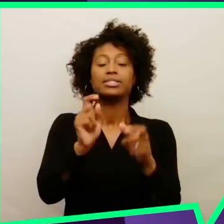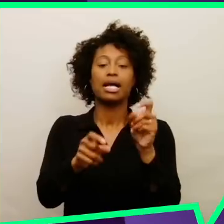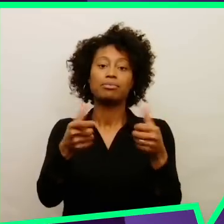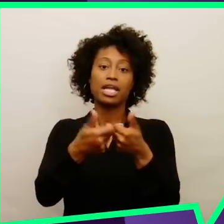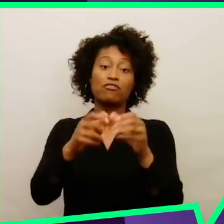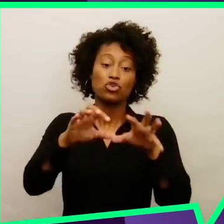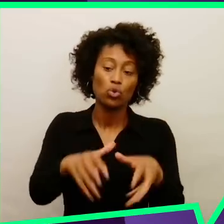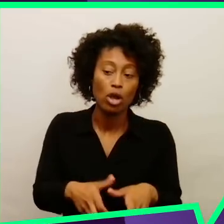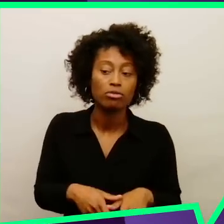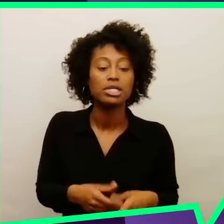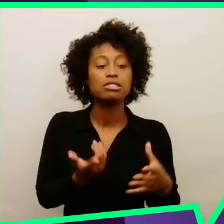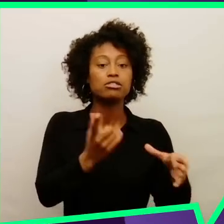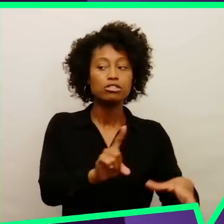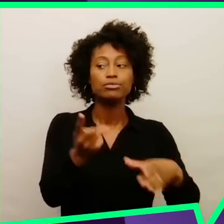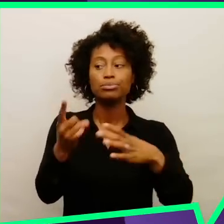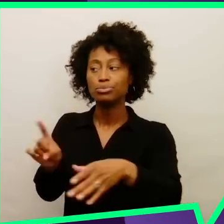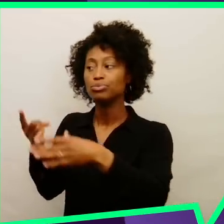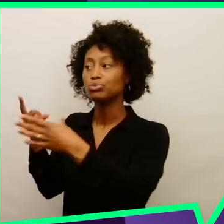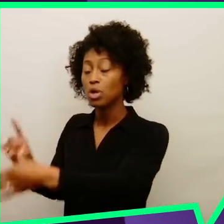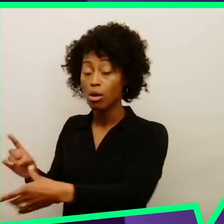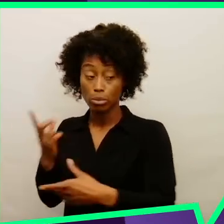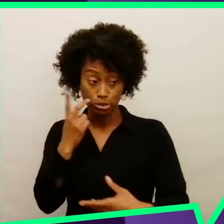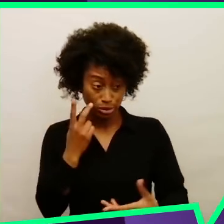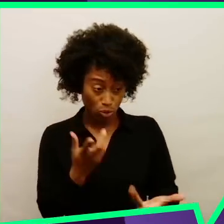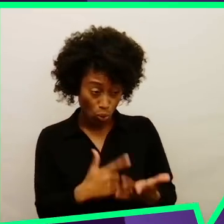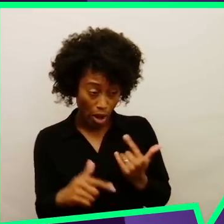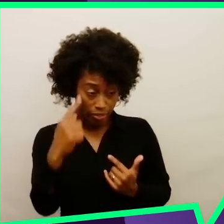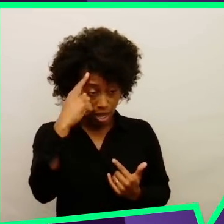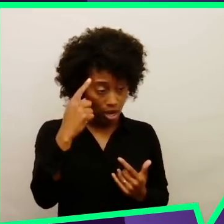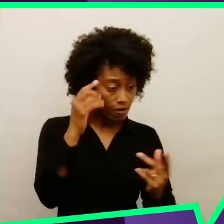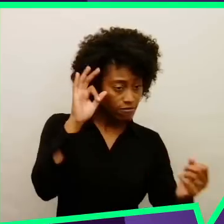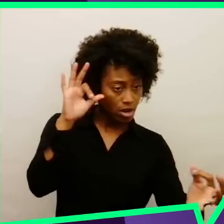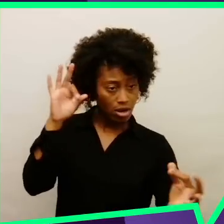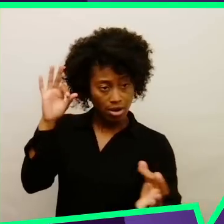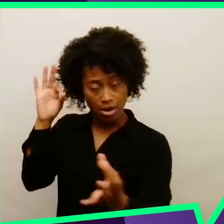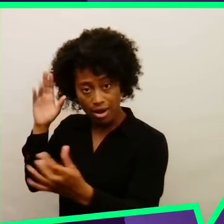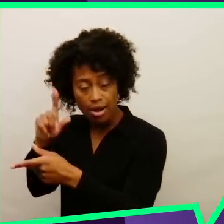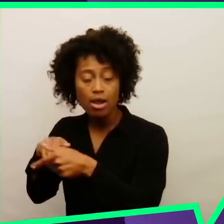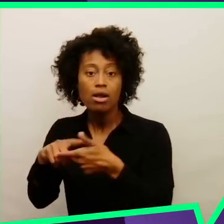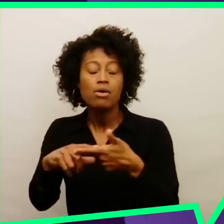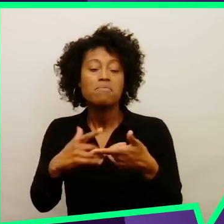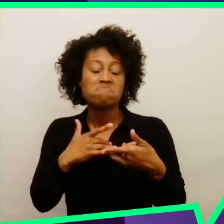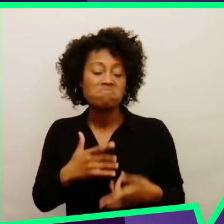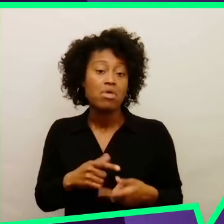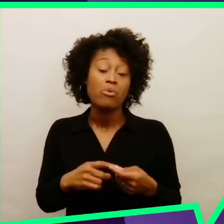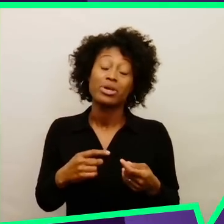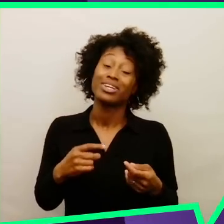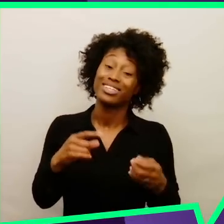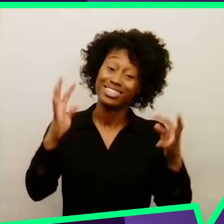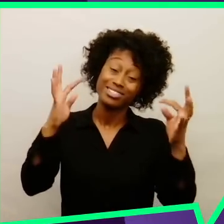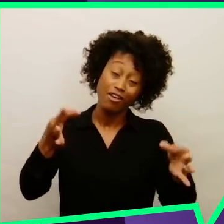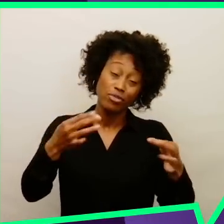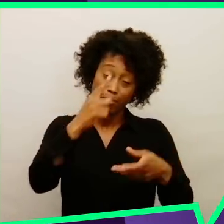they weren't functional. They were just kind of shapes. We were bringing them to local hospitals, to adaptive gaming groups, and to different groups